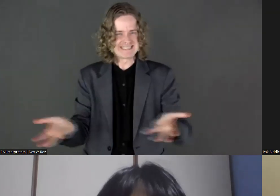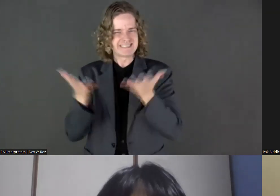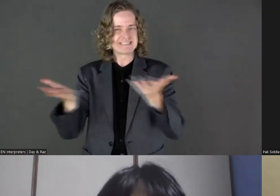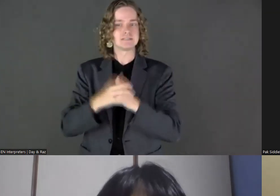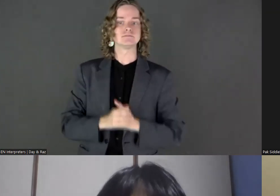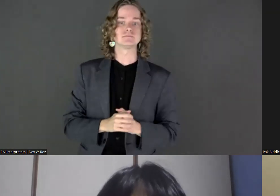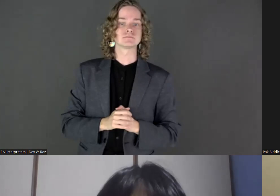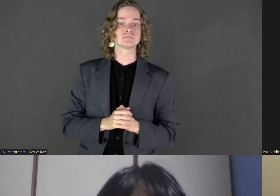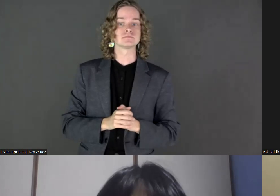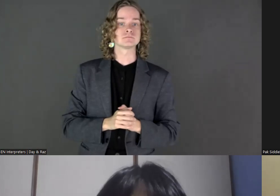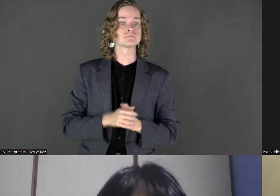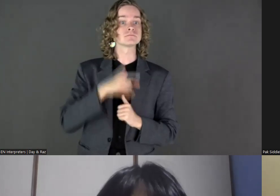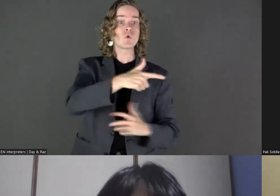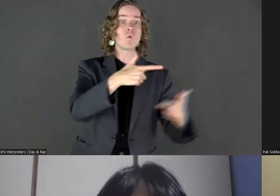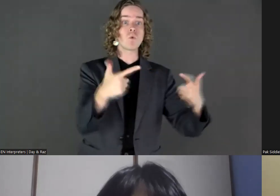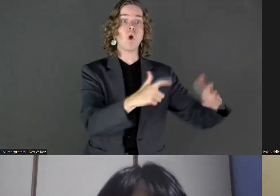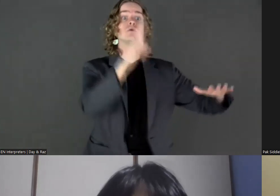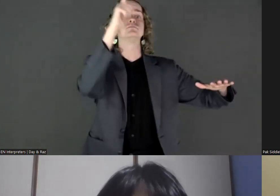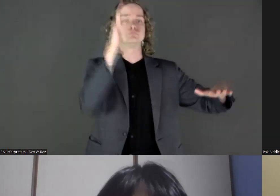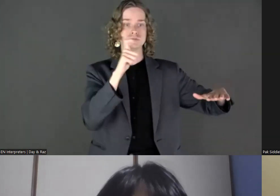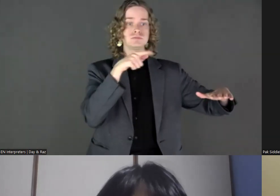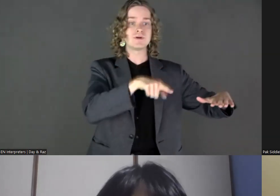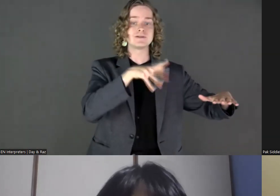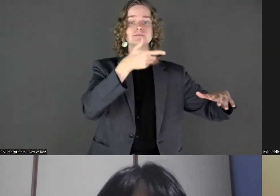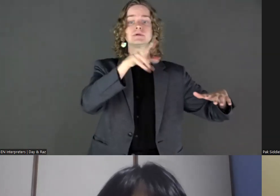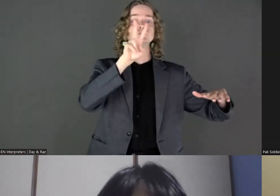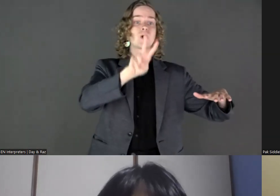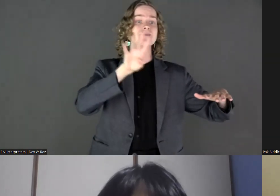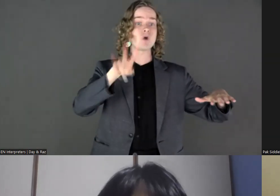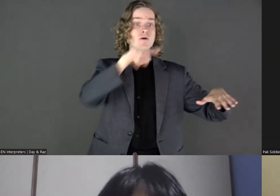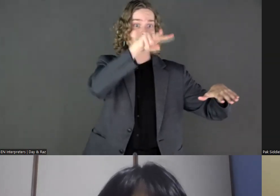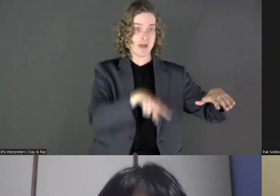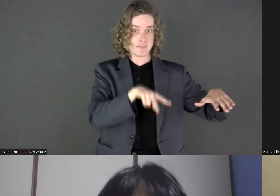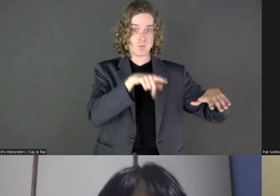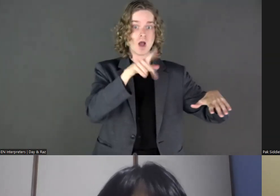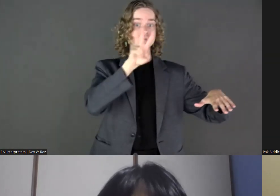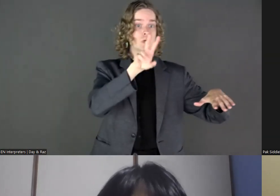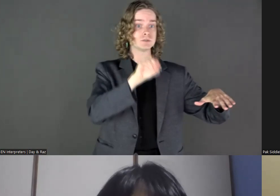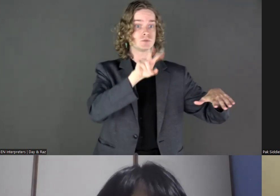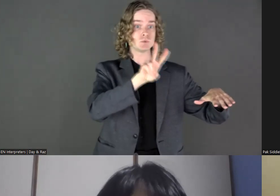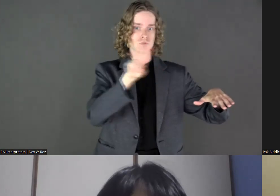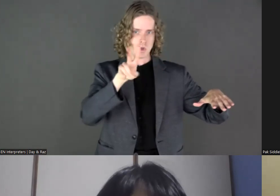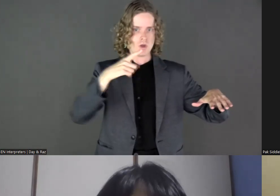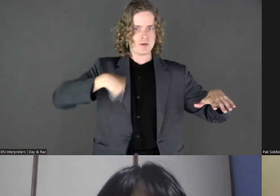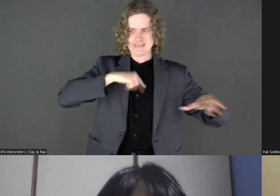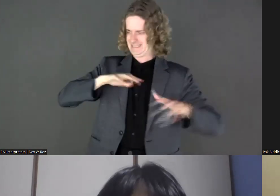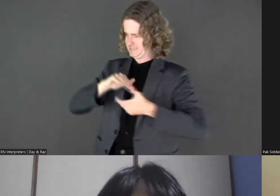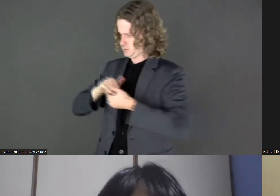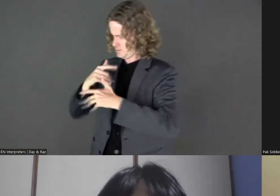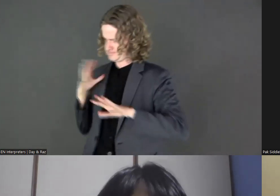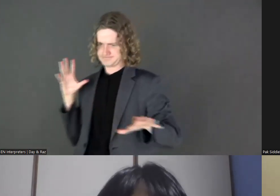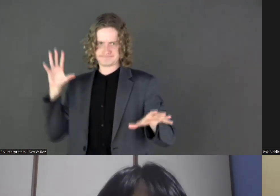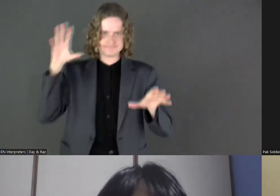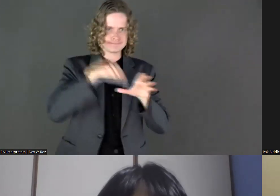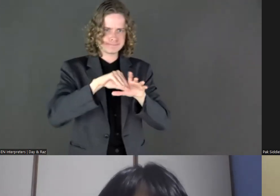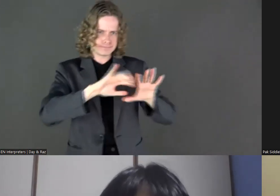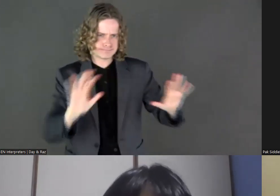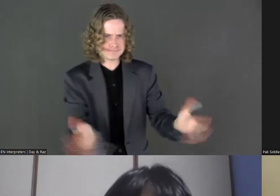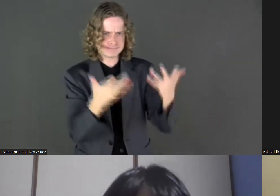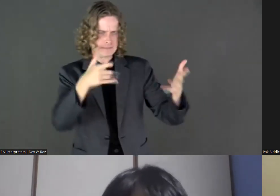in a response to the humanitarian crisis. To mention a few of the challenges we were